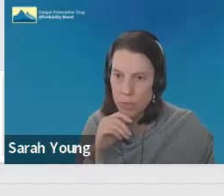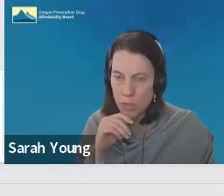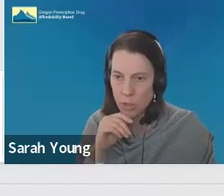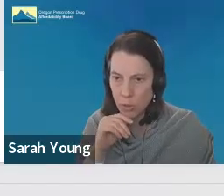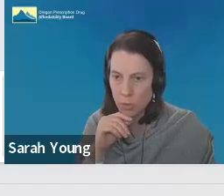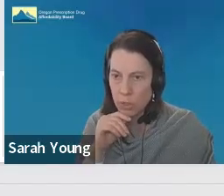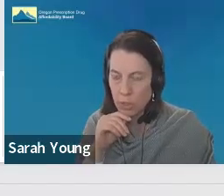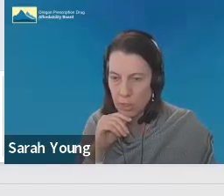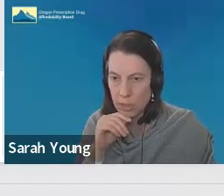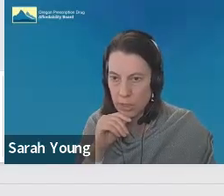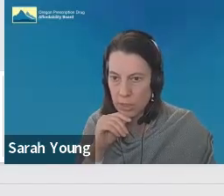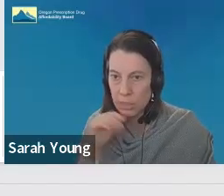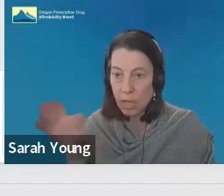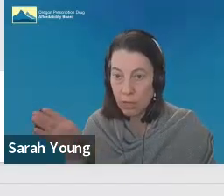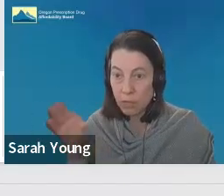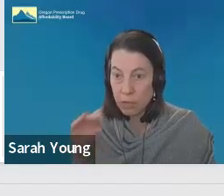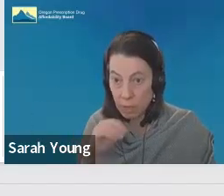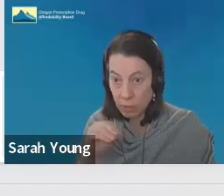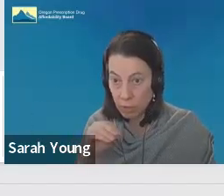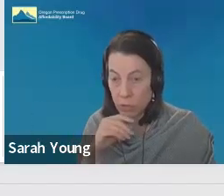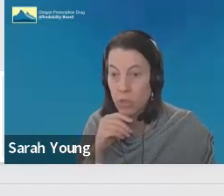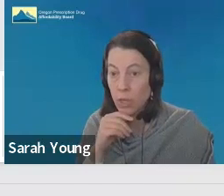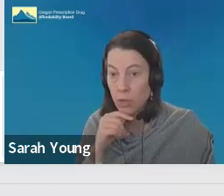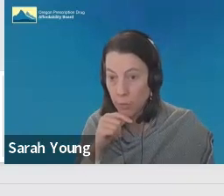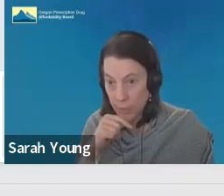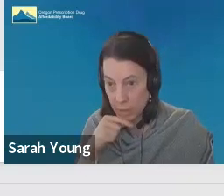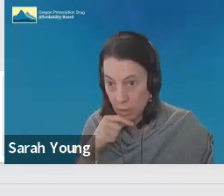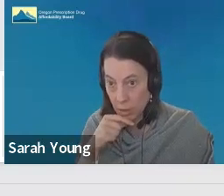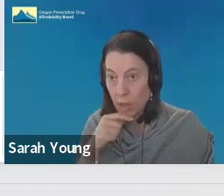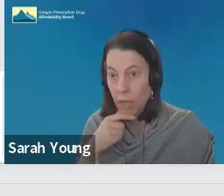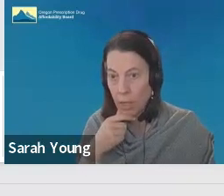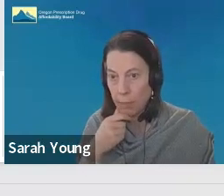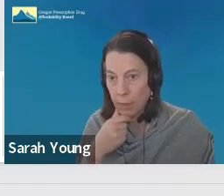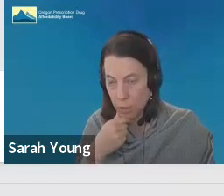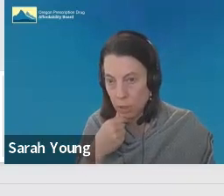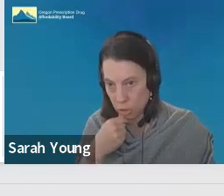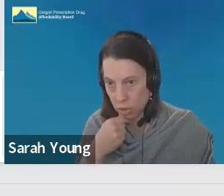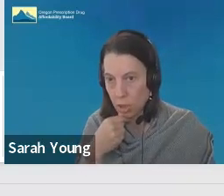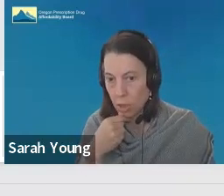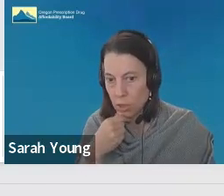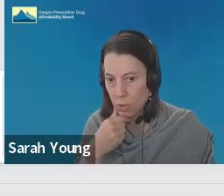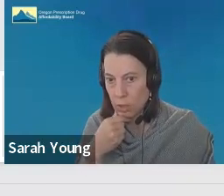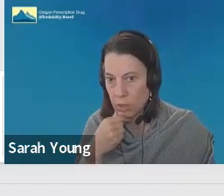able to disclose the identities of the carriers from the data call. Um, I'm just not sure. So,